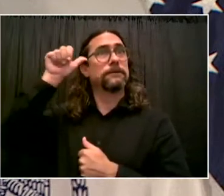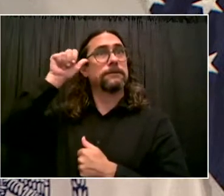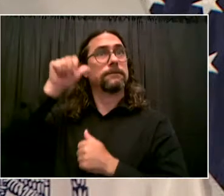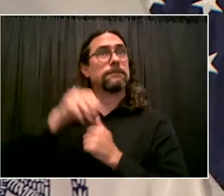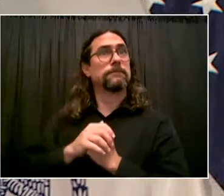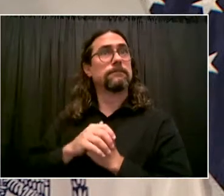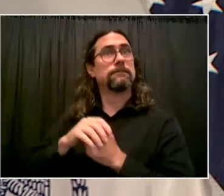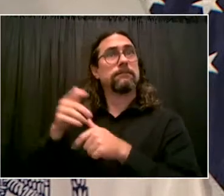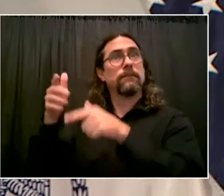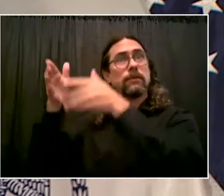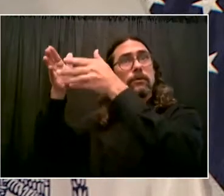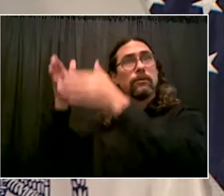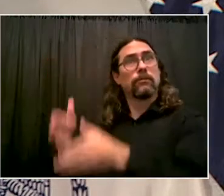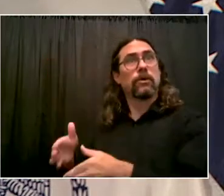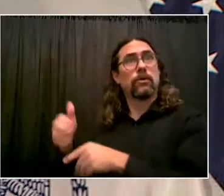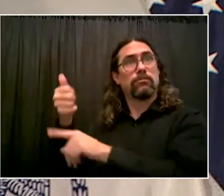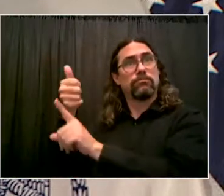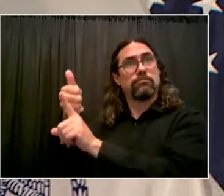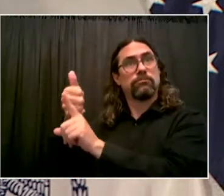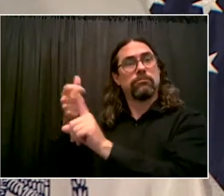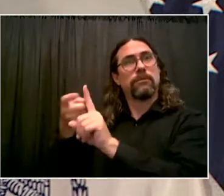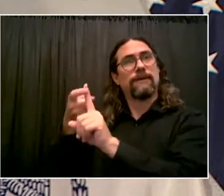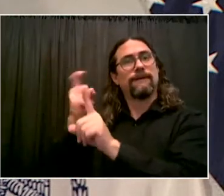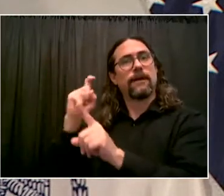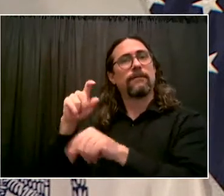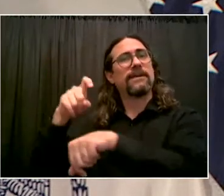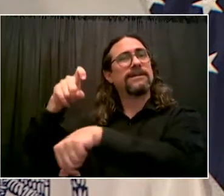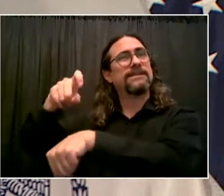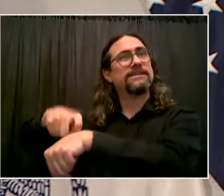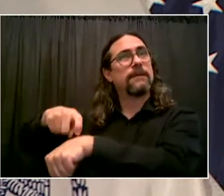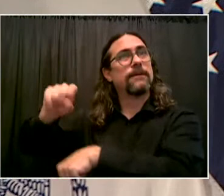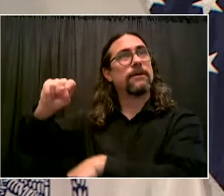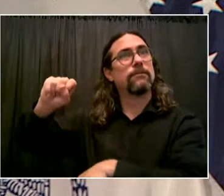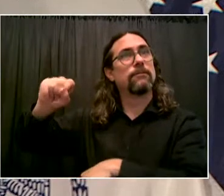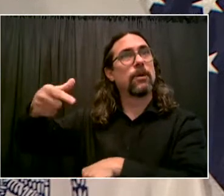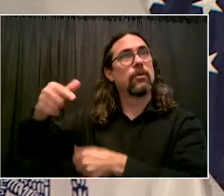YESTERDAY THE HEAD OF THE TIMES SQUARE ALLIANCE HAVE SOME WORDS FOR